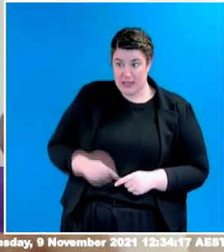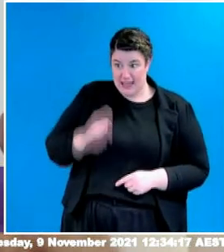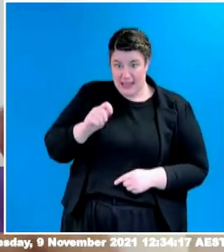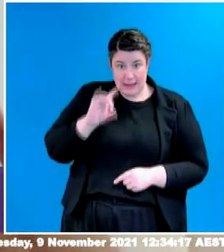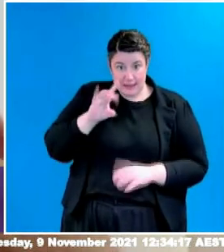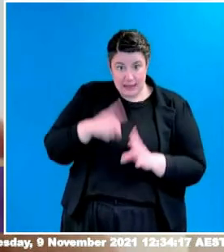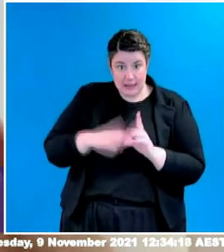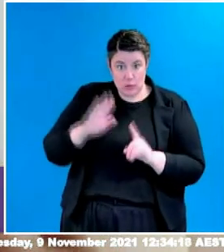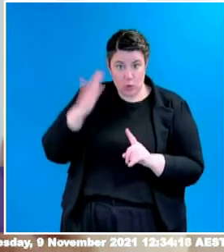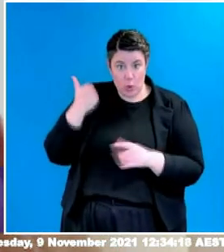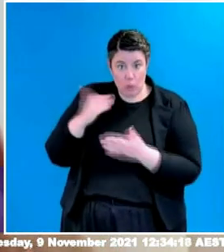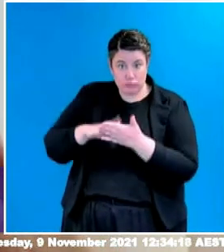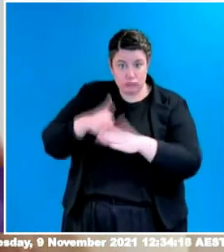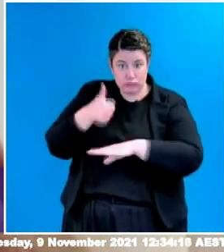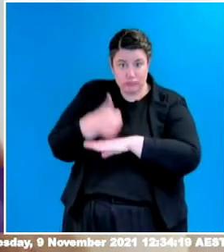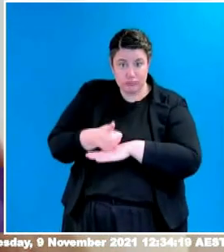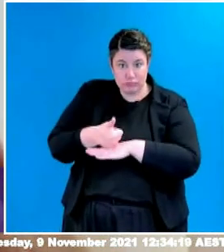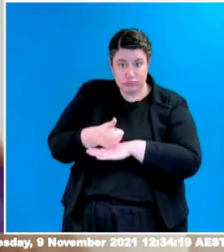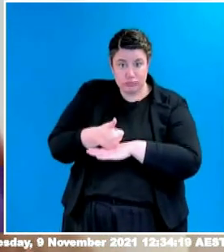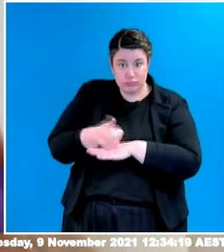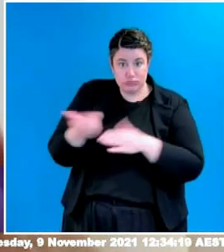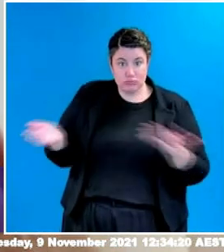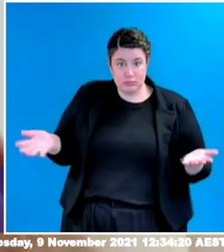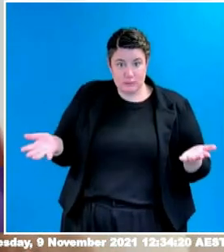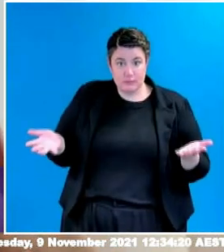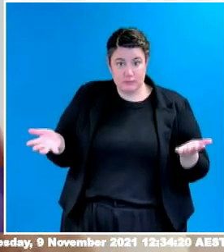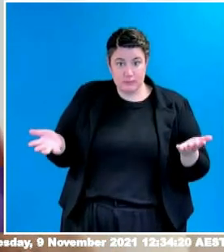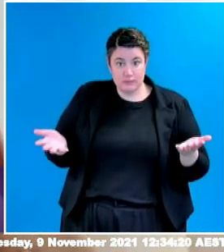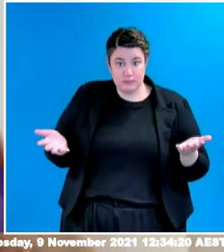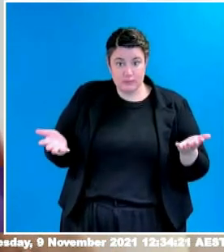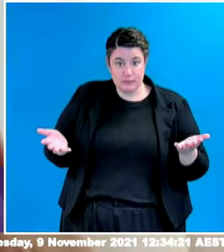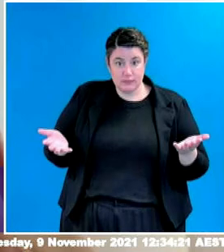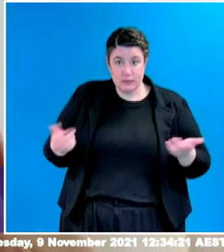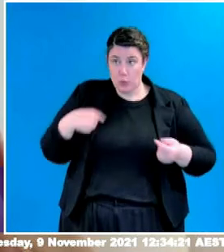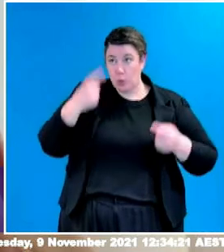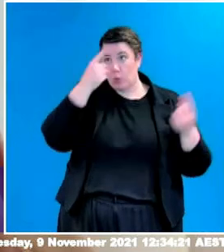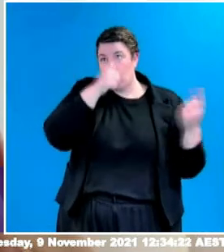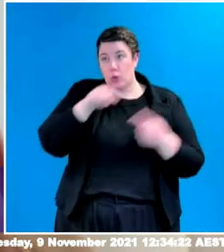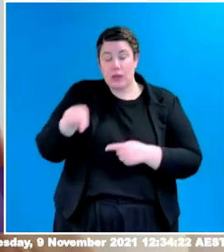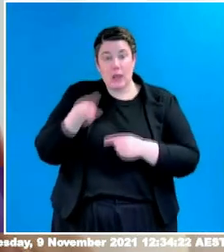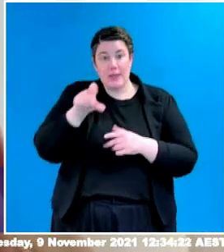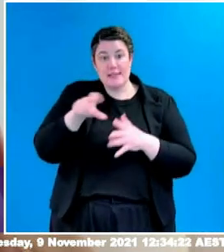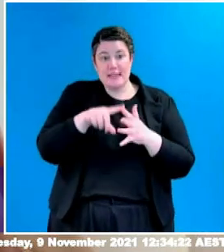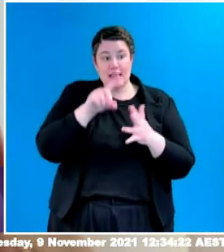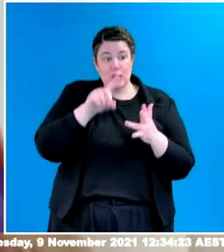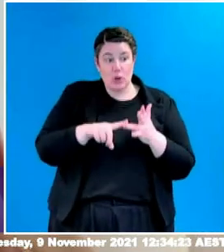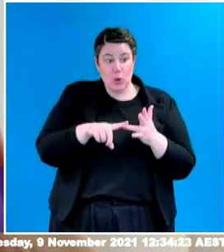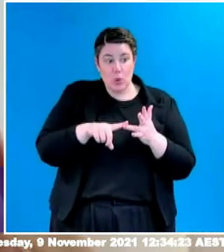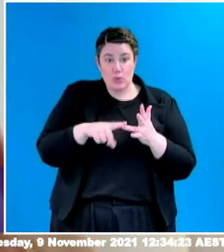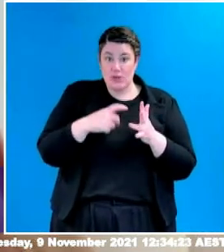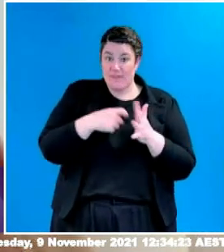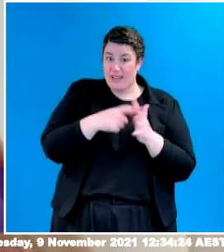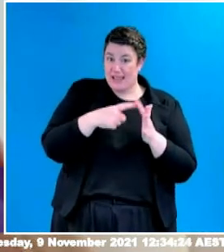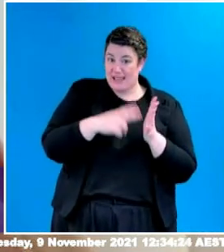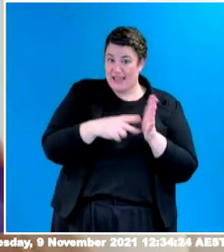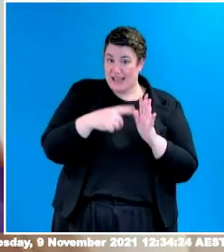That's actually a longer lifespan than the global average for CEOs tenure, which is five to eight years.